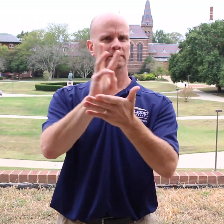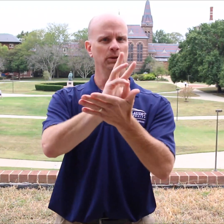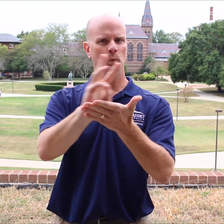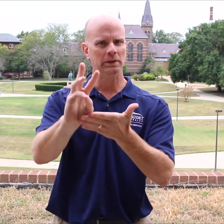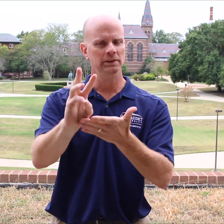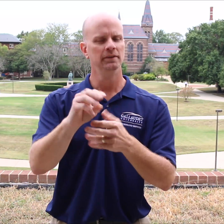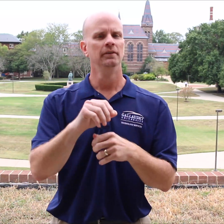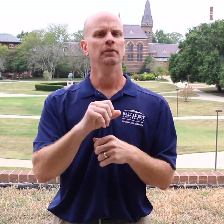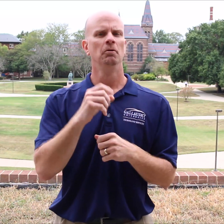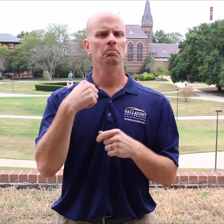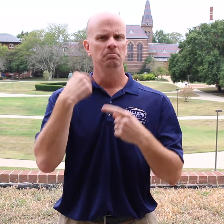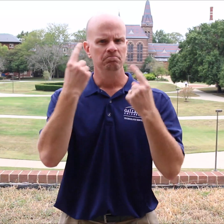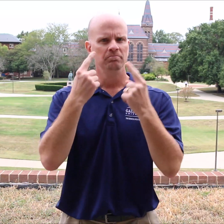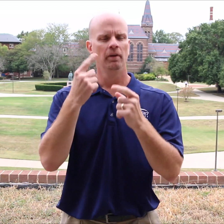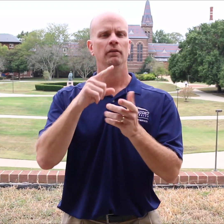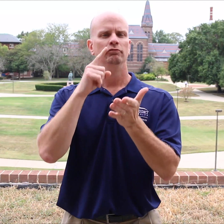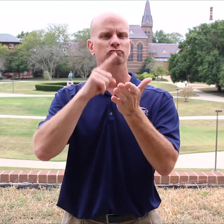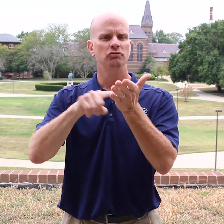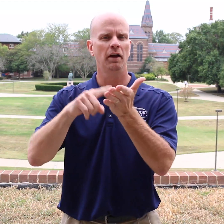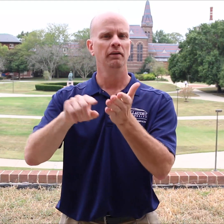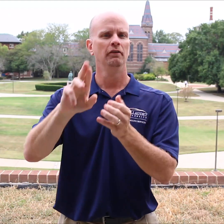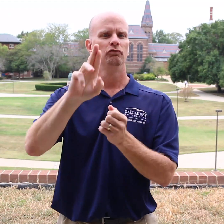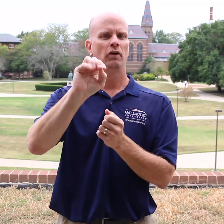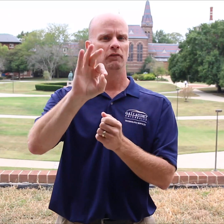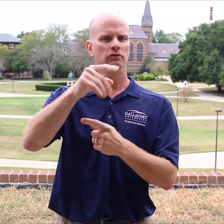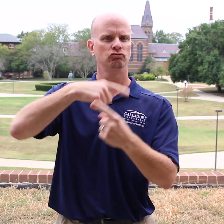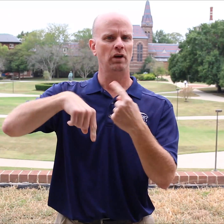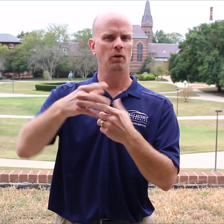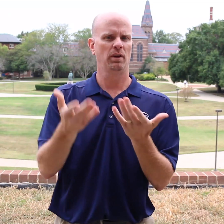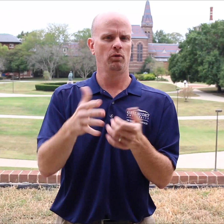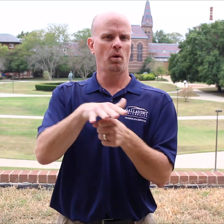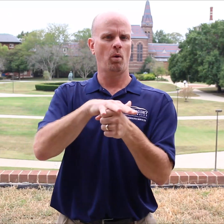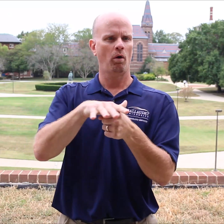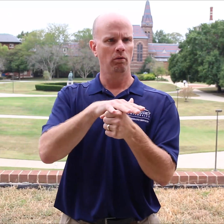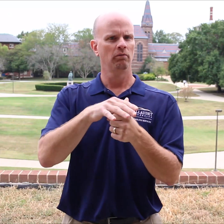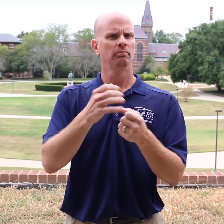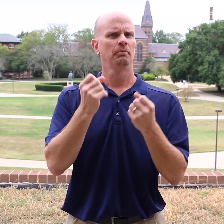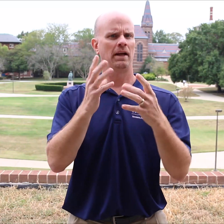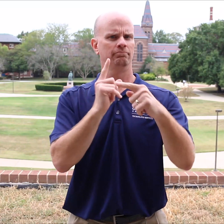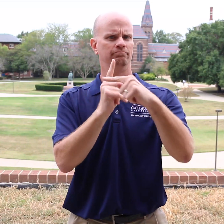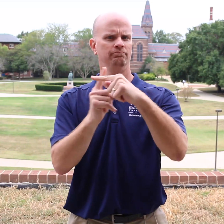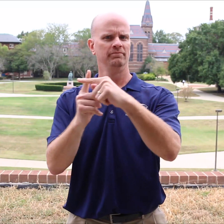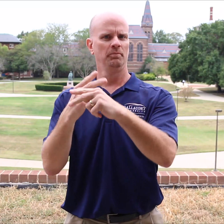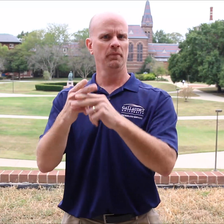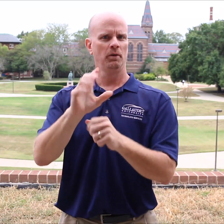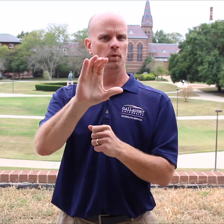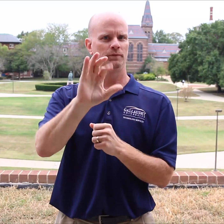capability to be able to accomplish that in six weeks. So we looked at references locally around the city.